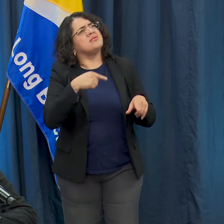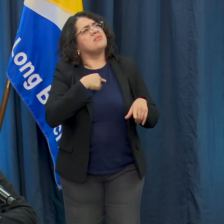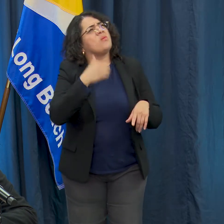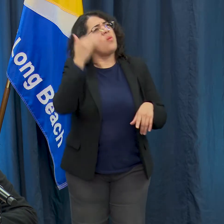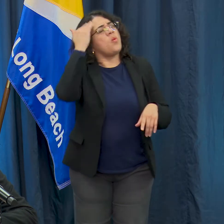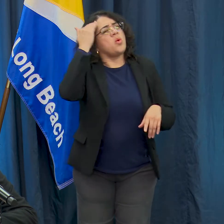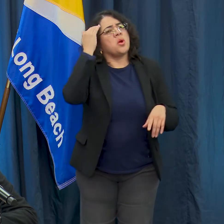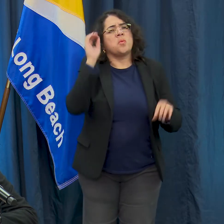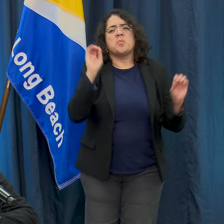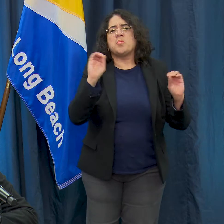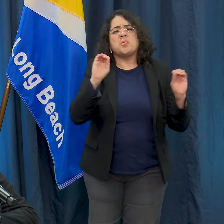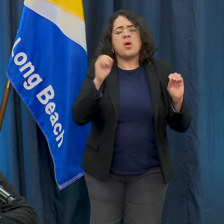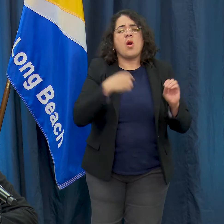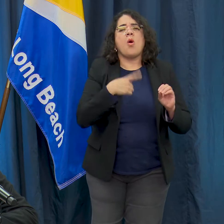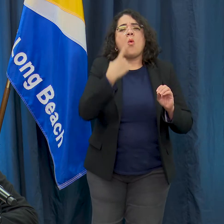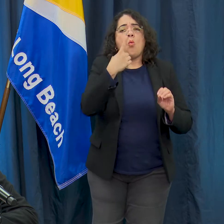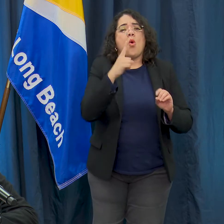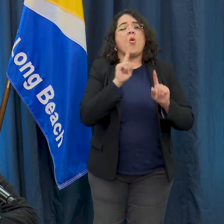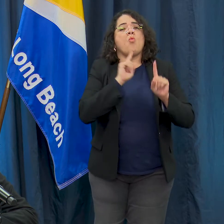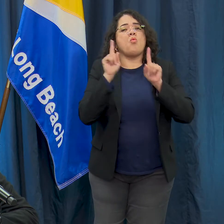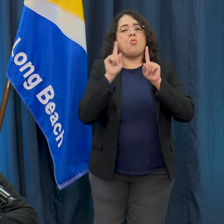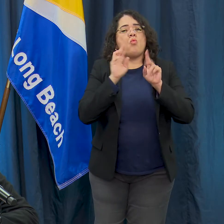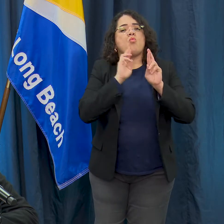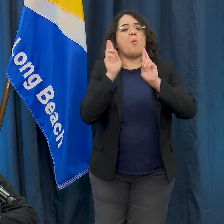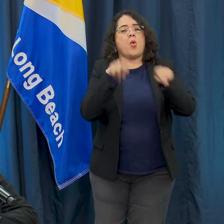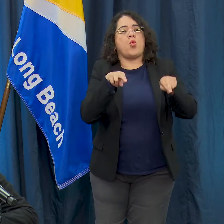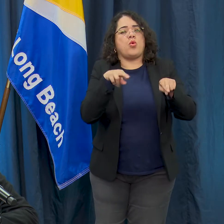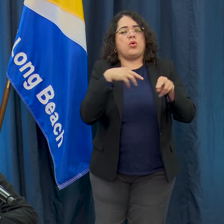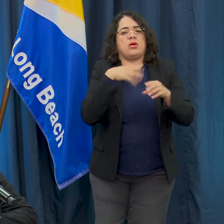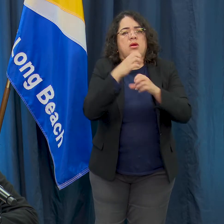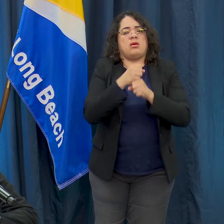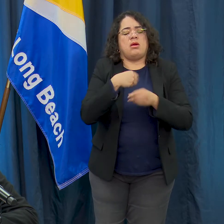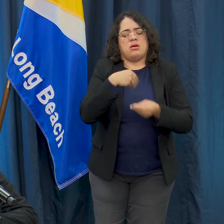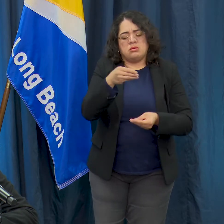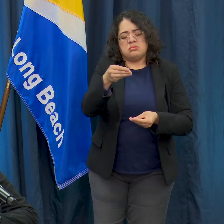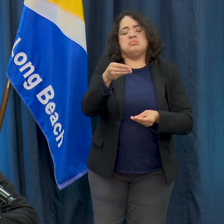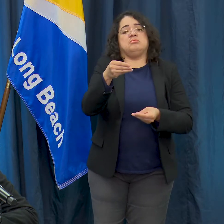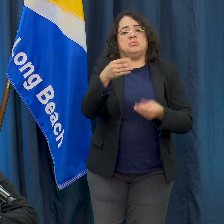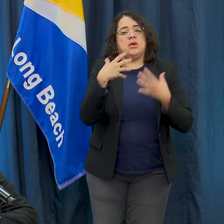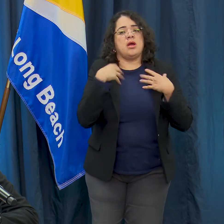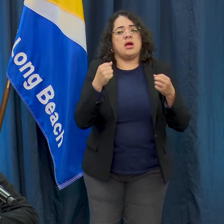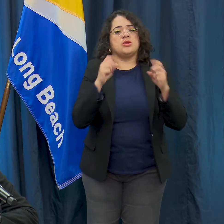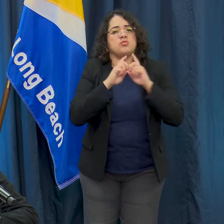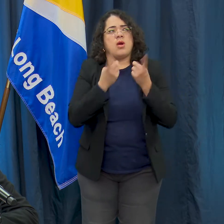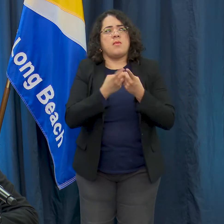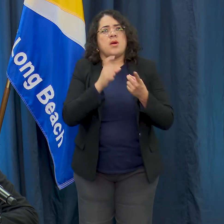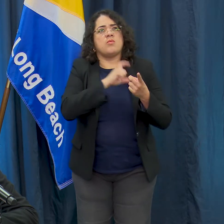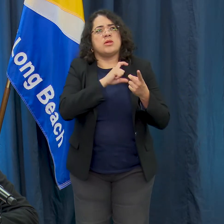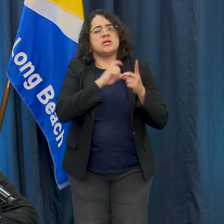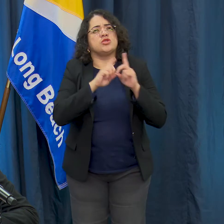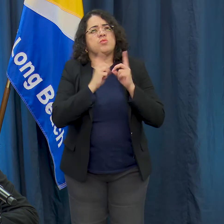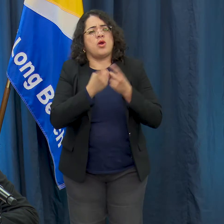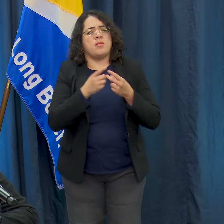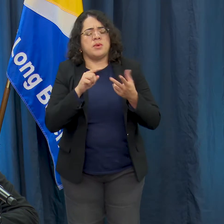report. I did get that the Health Department, the Police Department, the